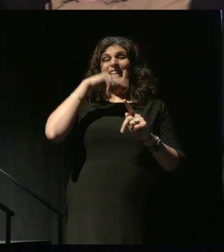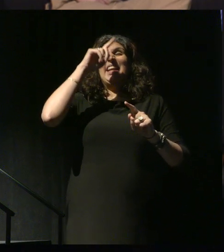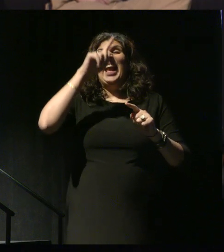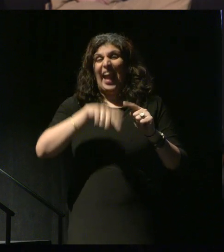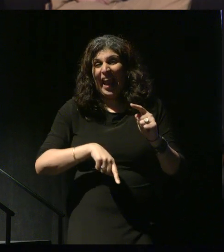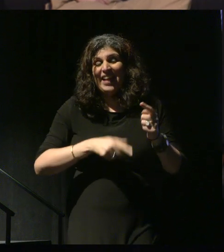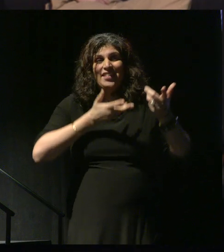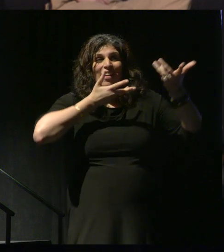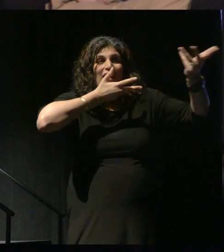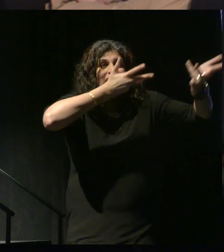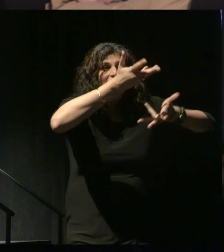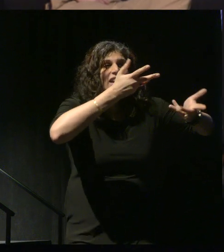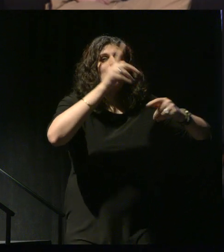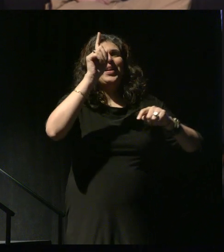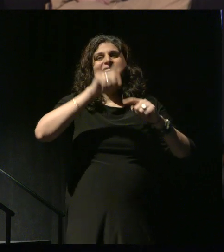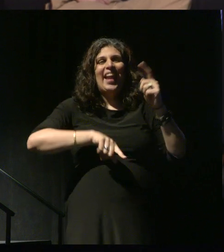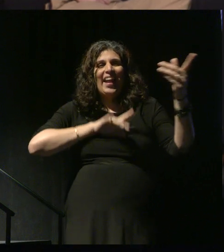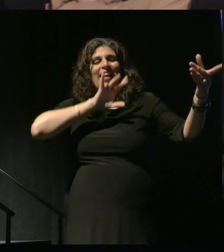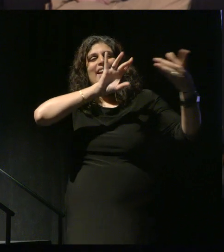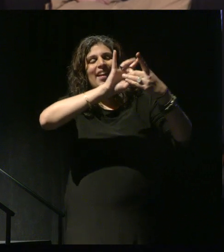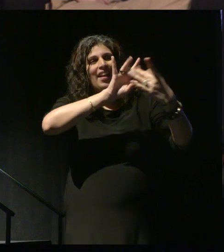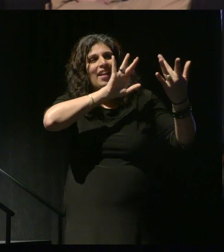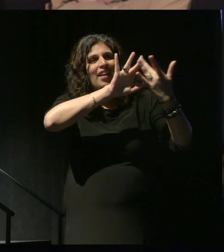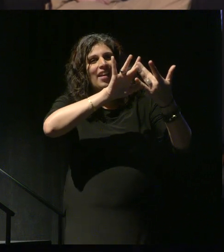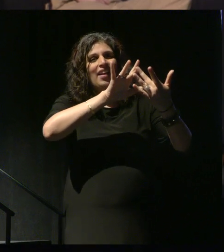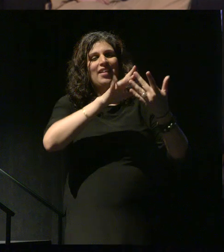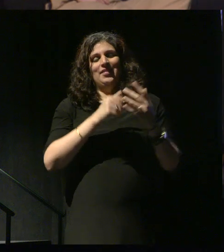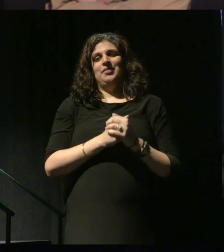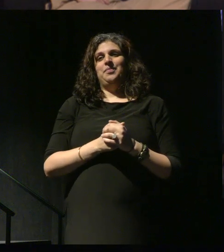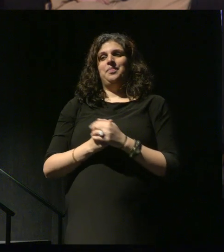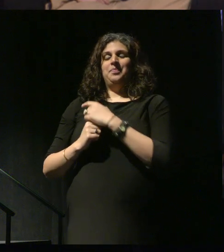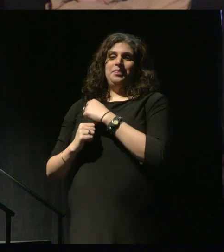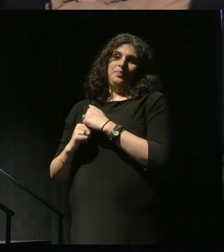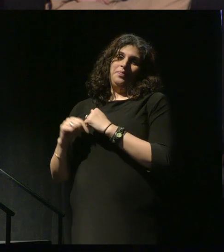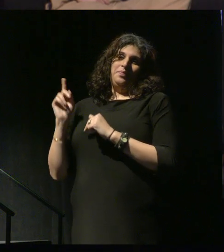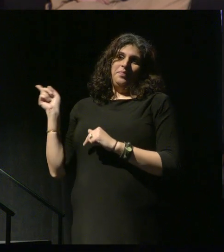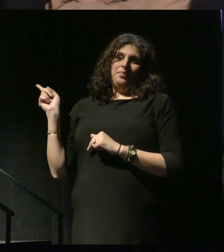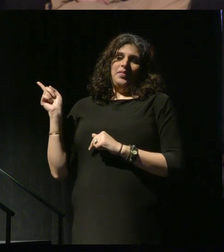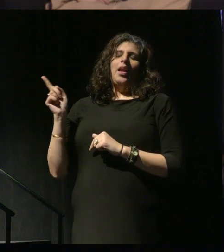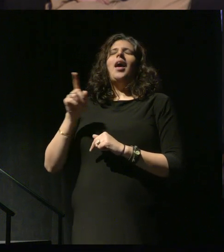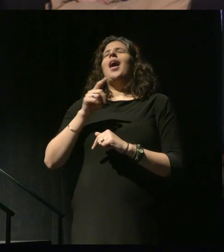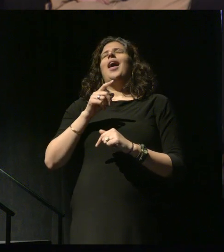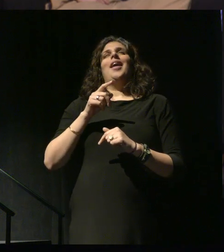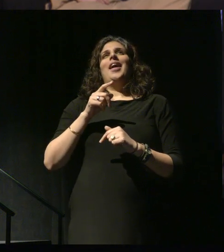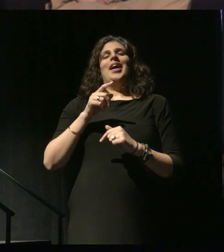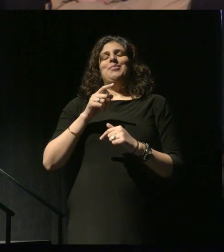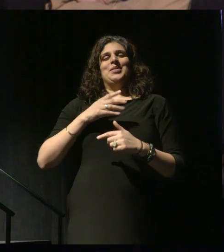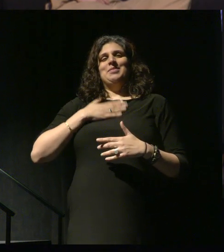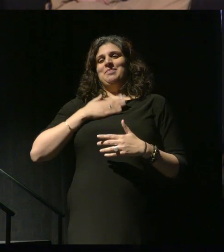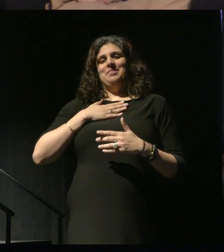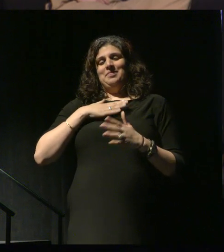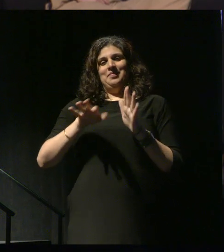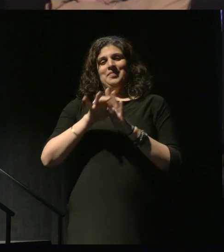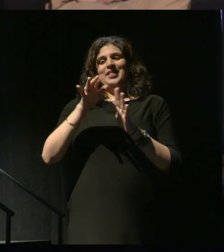or don't get to connect with as we are creating the story. I'm so glad I found it. I just feel like this would be a good moment to.